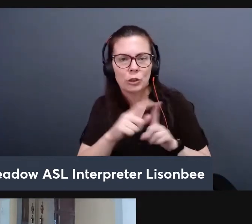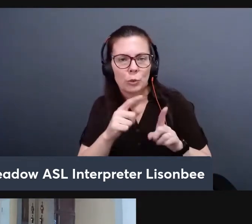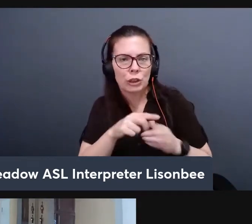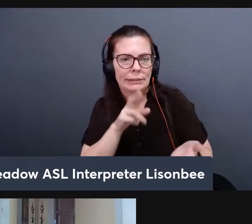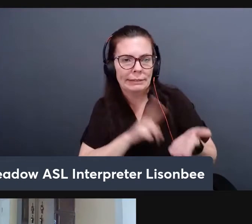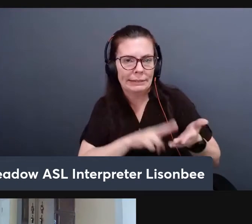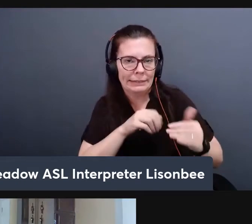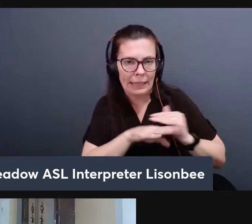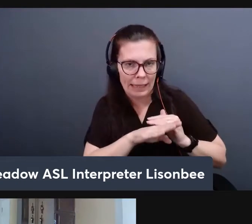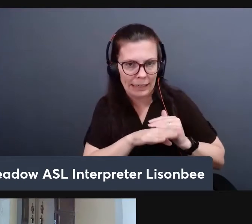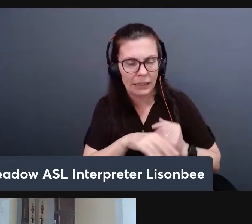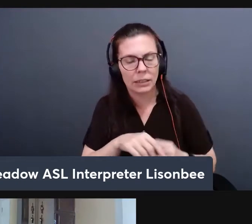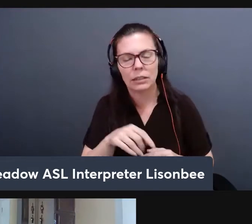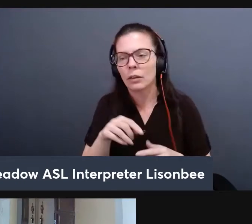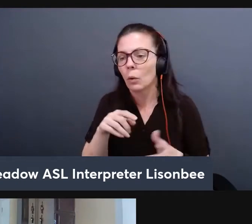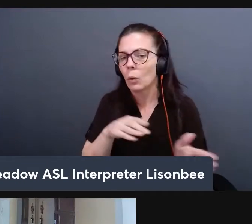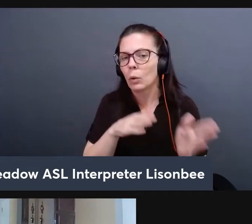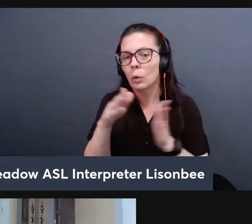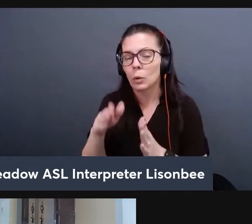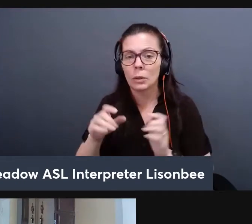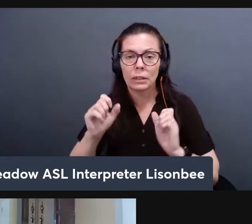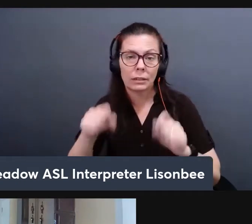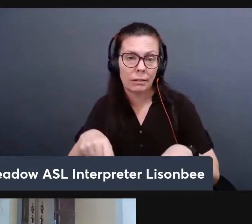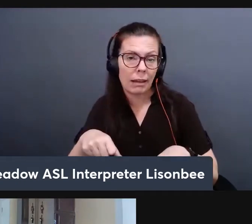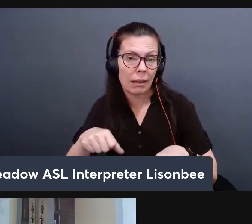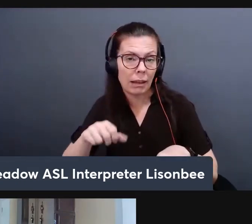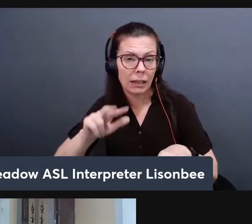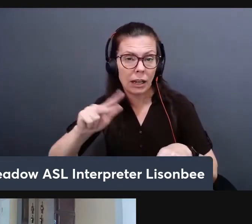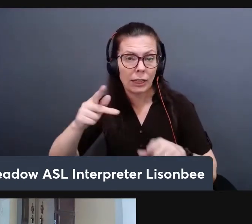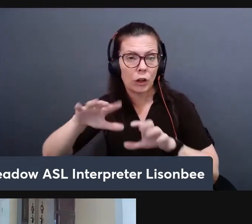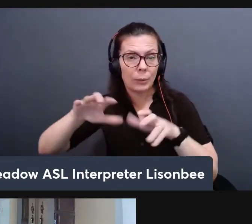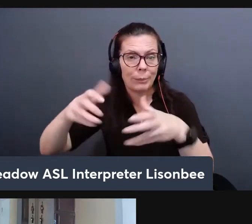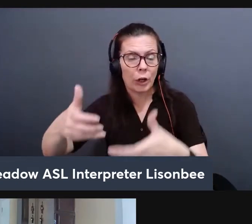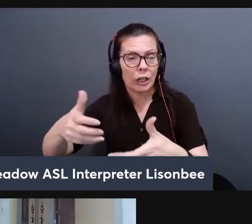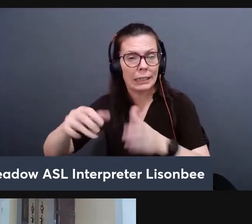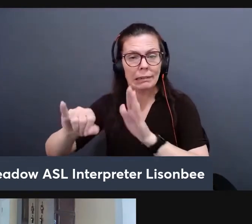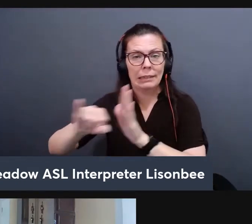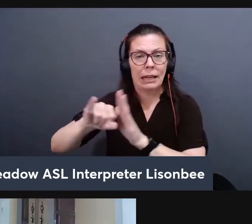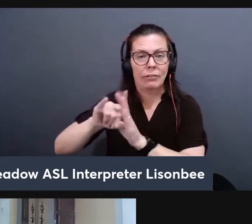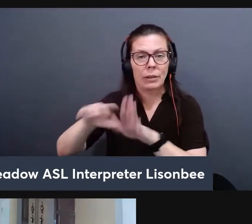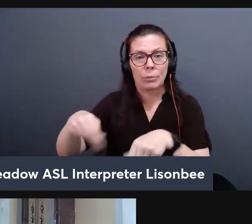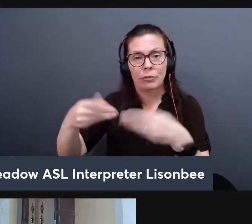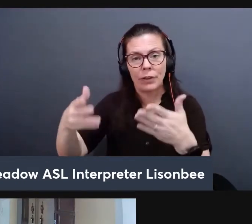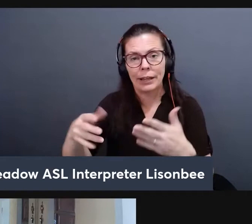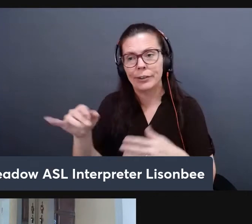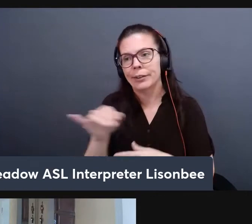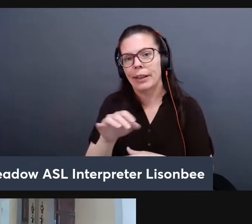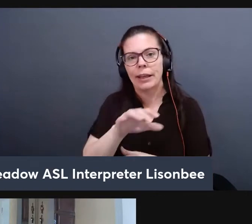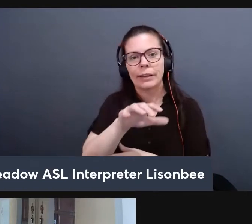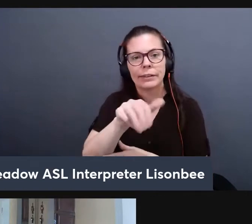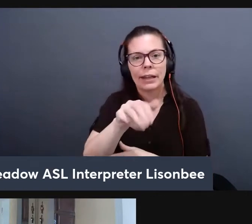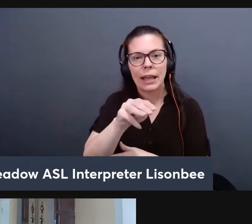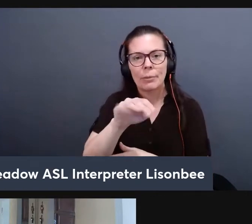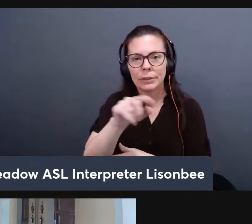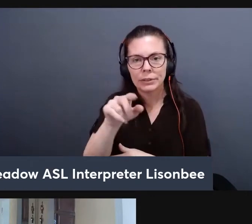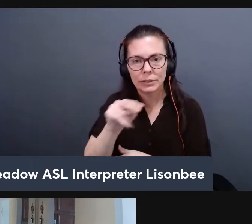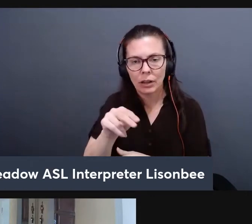like be able to use third party identity providers like Amazon or Facebook or Google